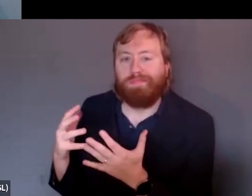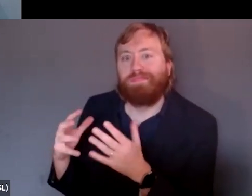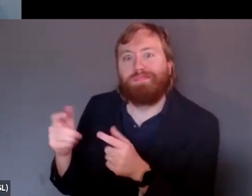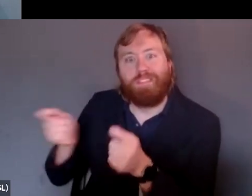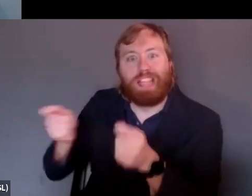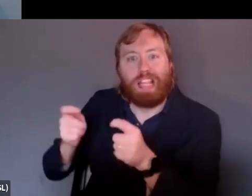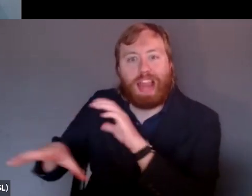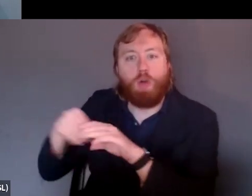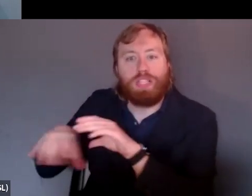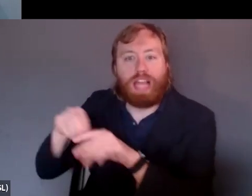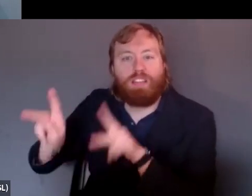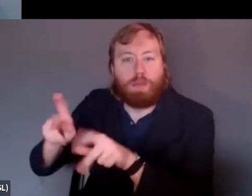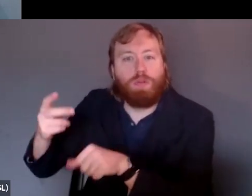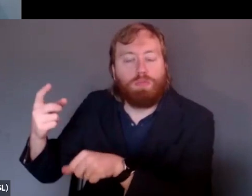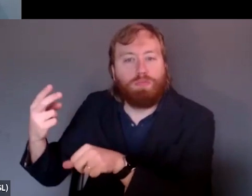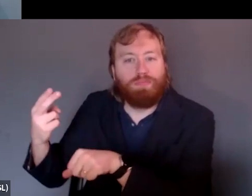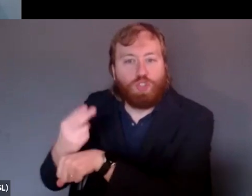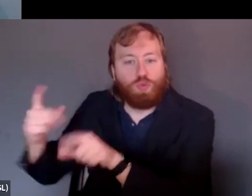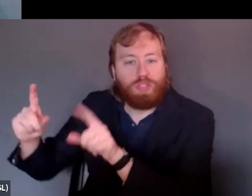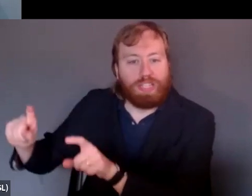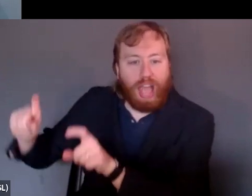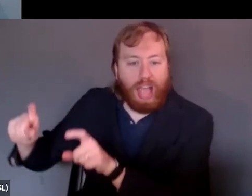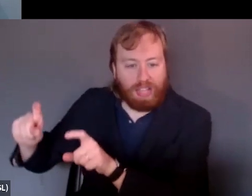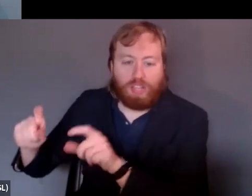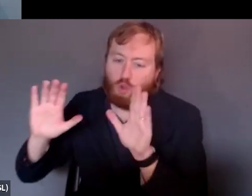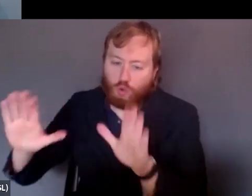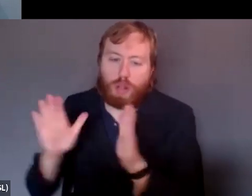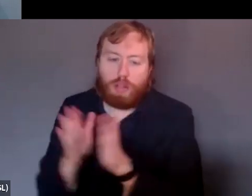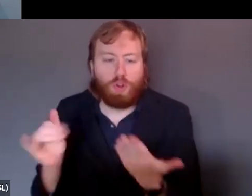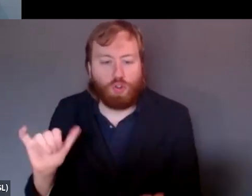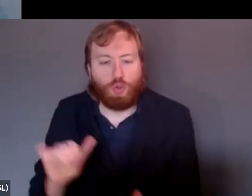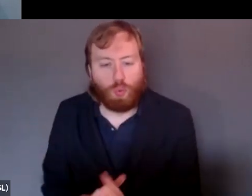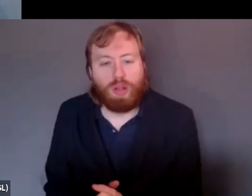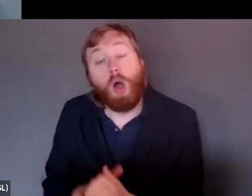and thought that was an excellent way to go. Thank you.